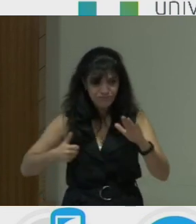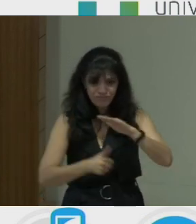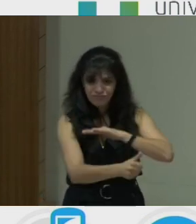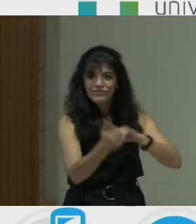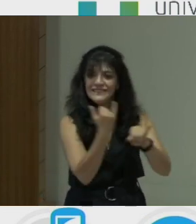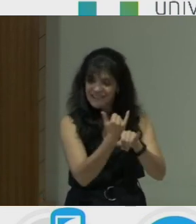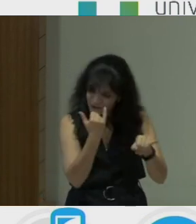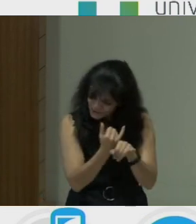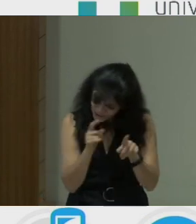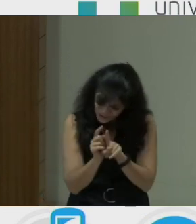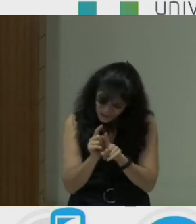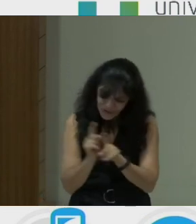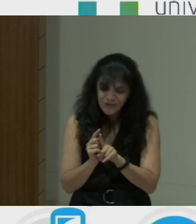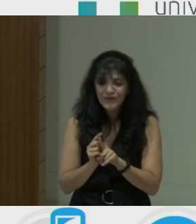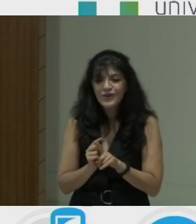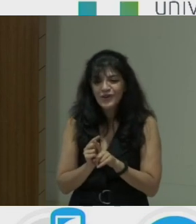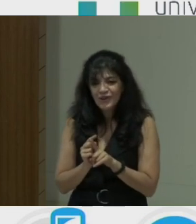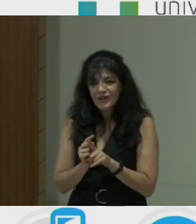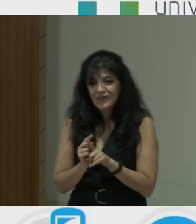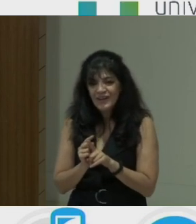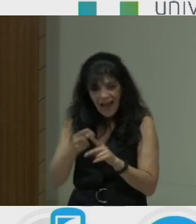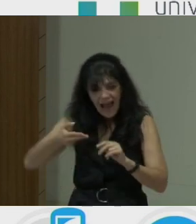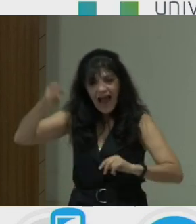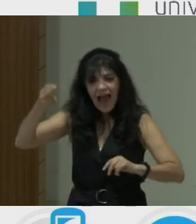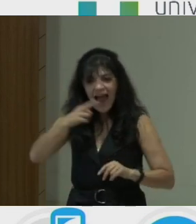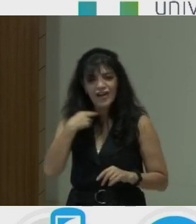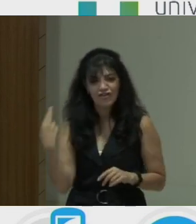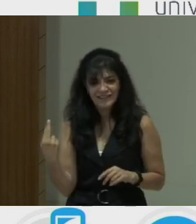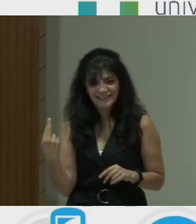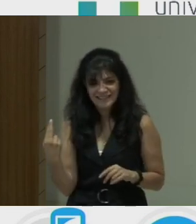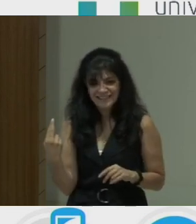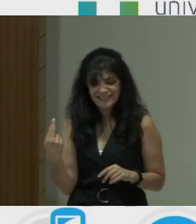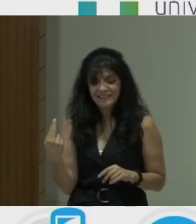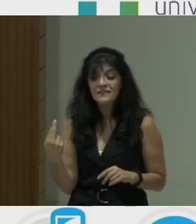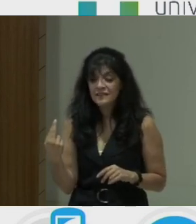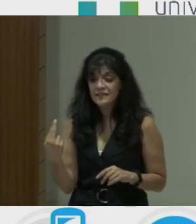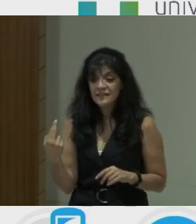and are a subgroup of high risk, and it's absolutely under-researched.